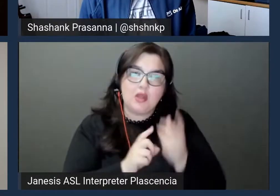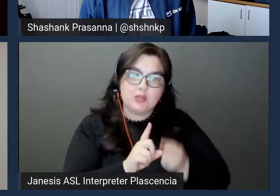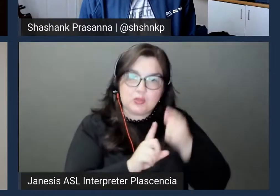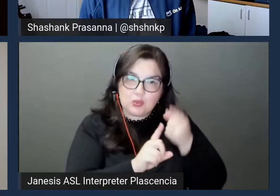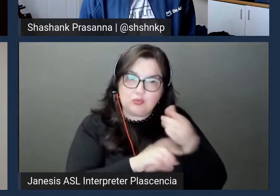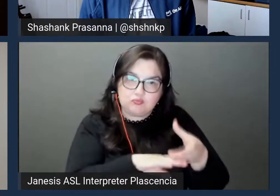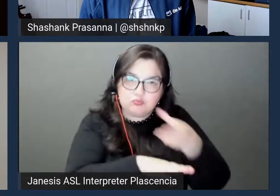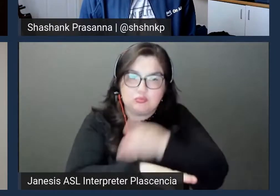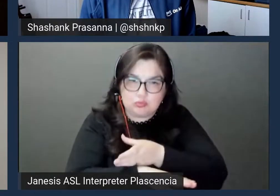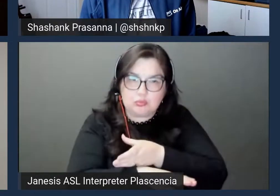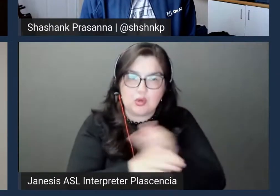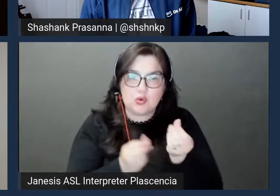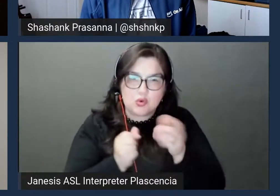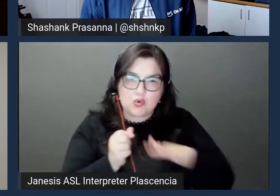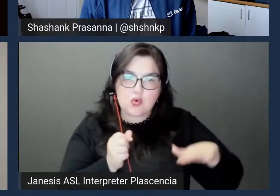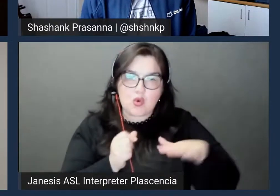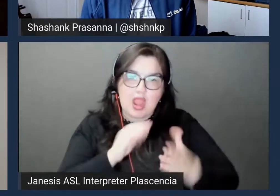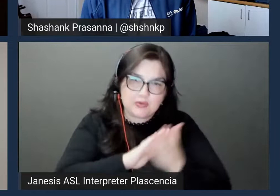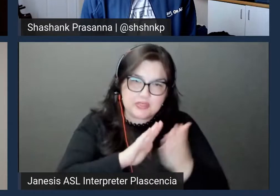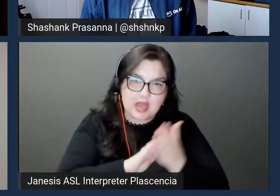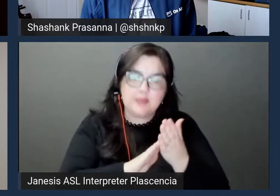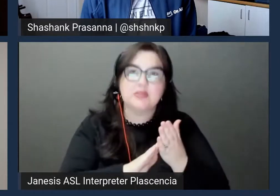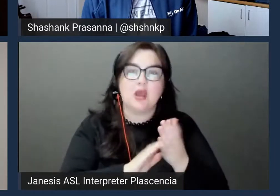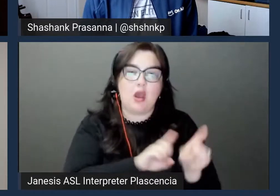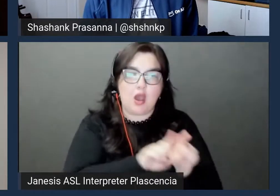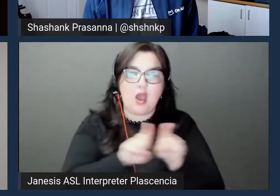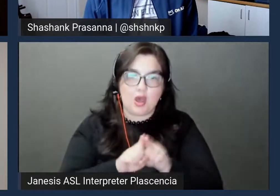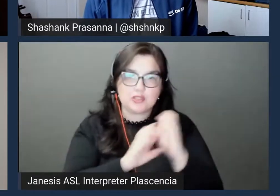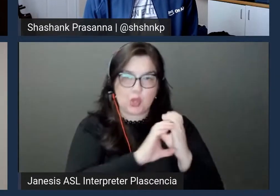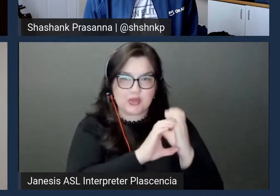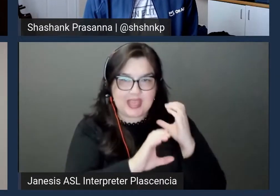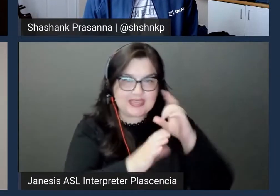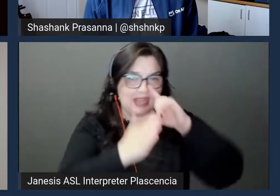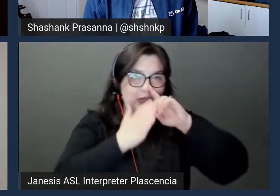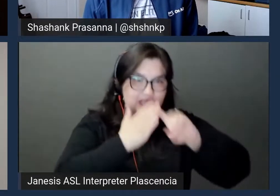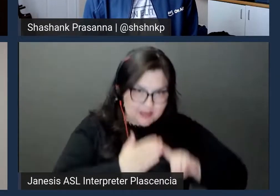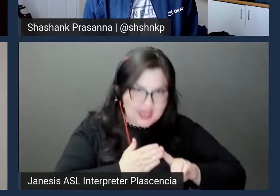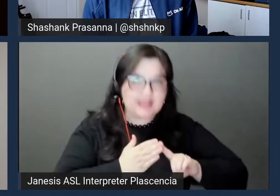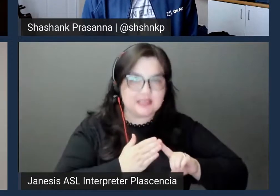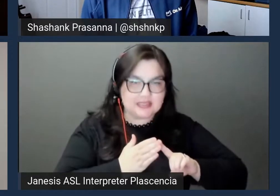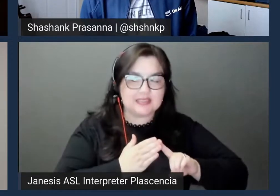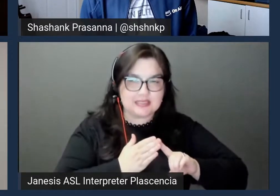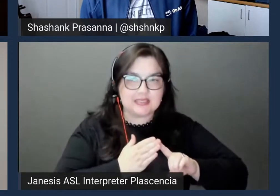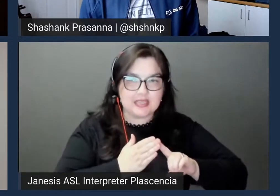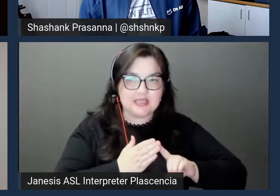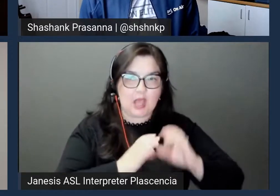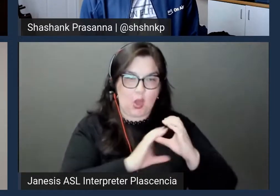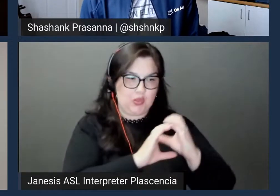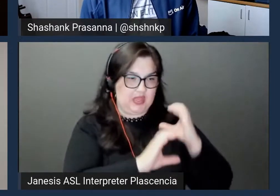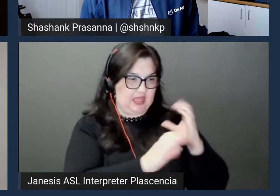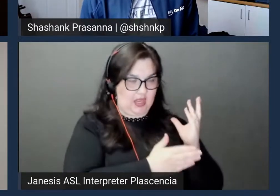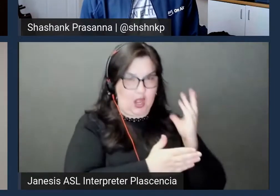and expedite container inspections, so all these containers that are coming into their port, they want to effectively track the movement,